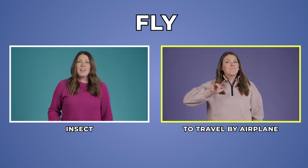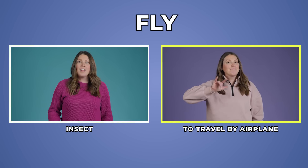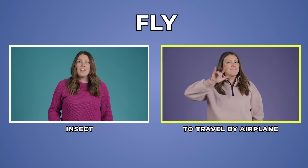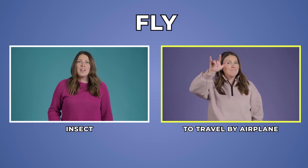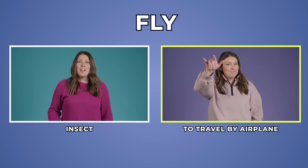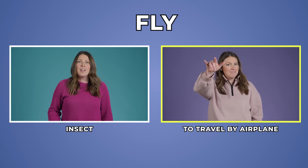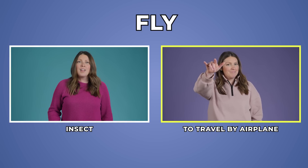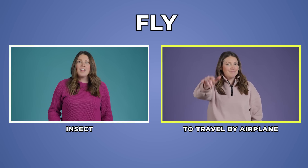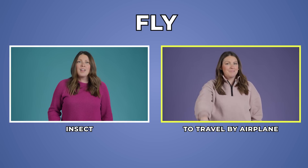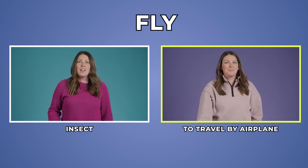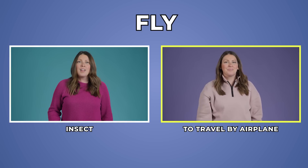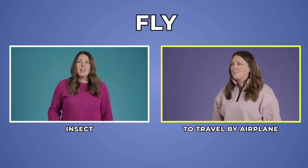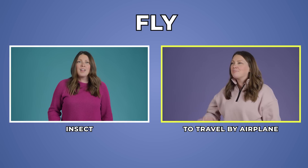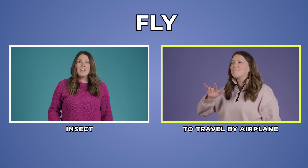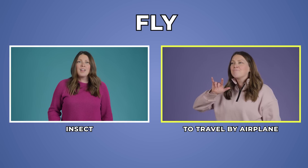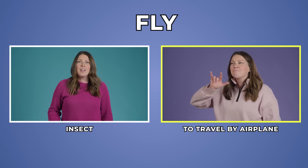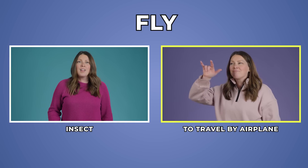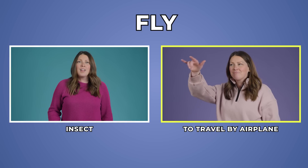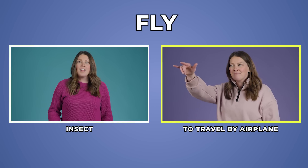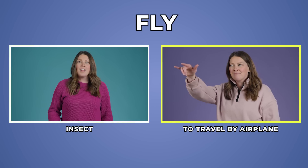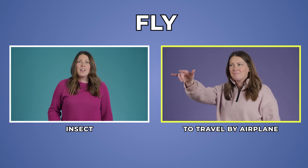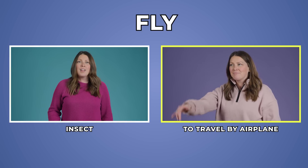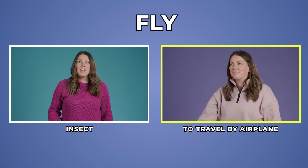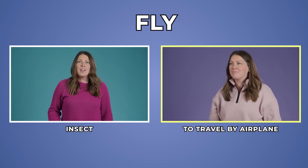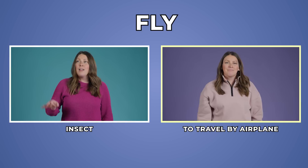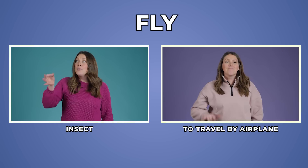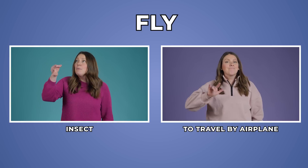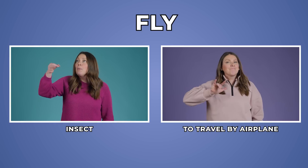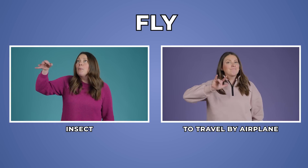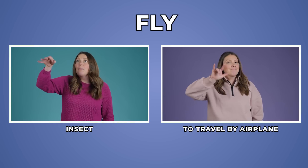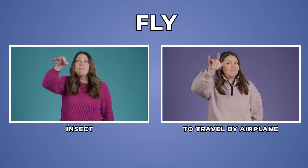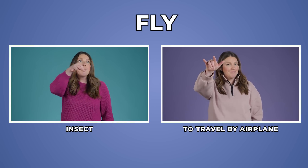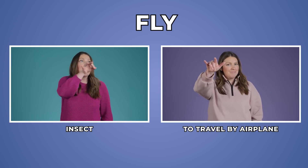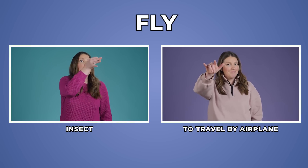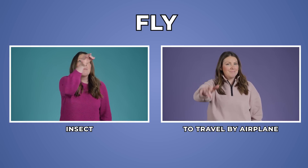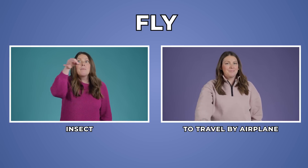To travel by plane. Fly.